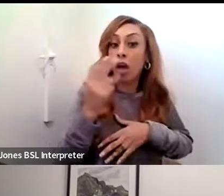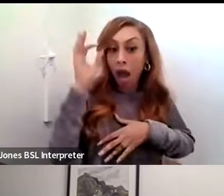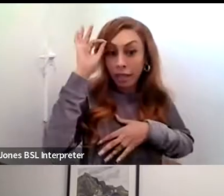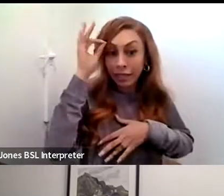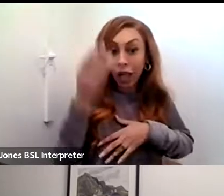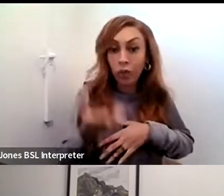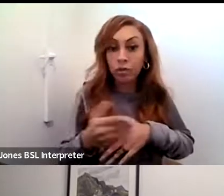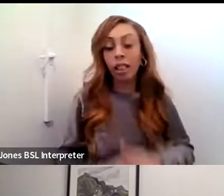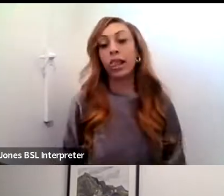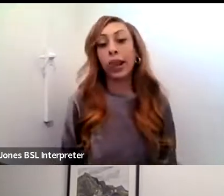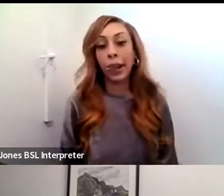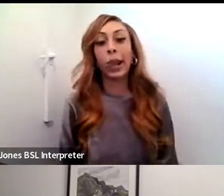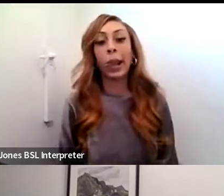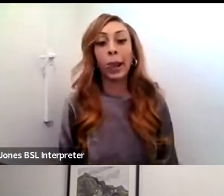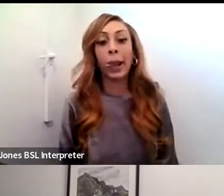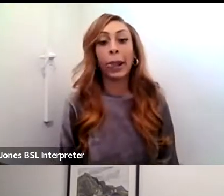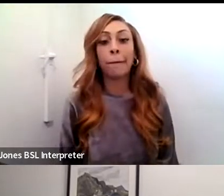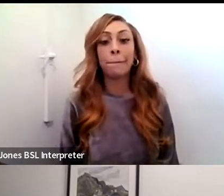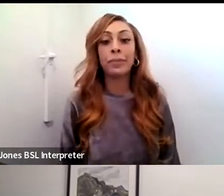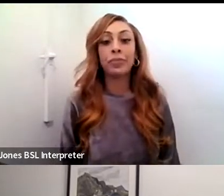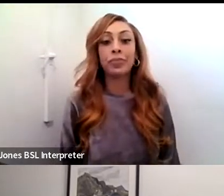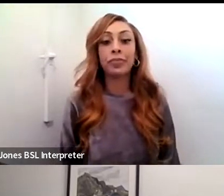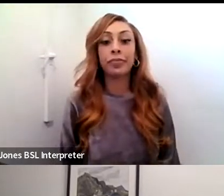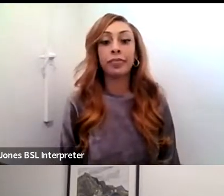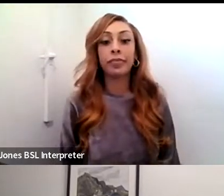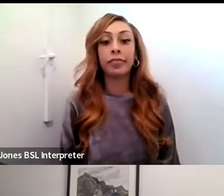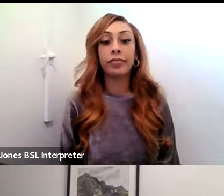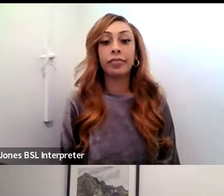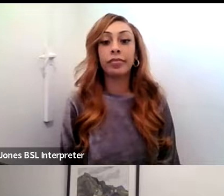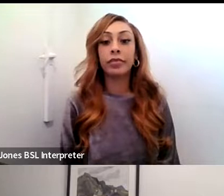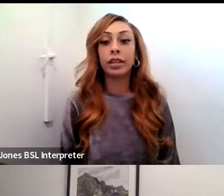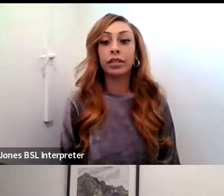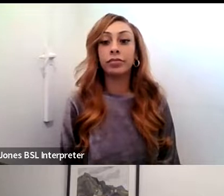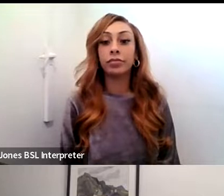is that who you said had provided that? Do you want to take that up?